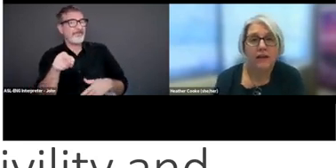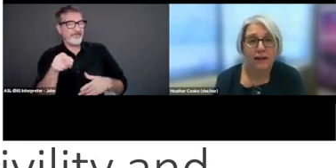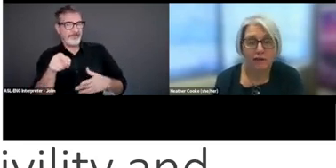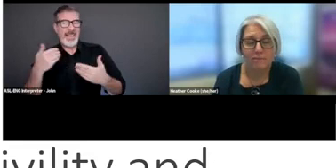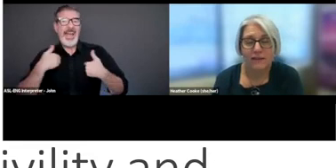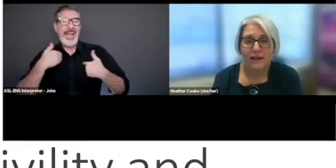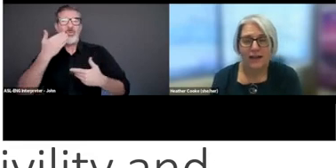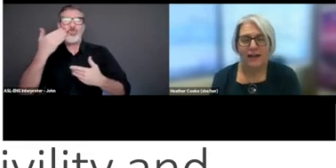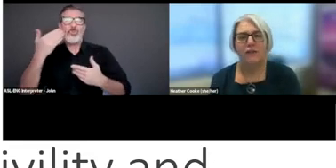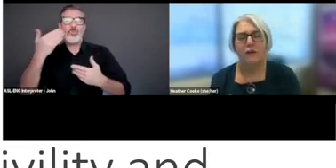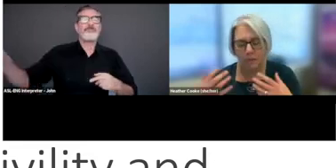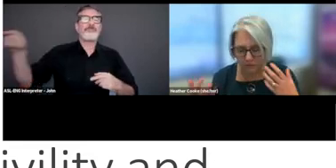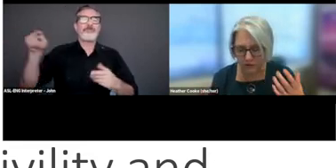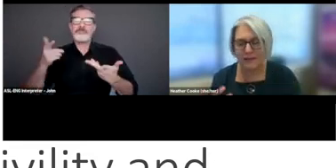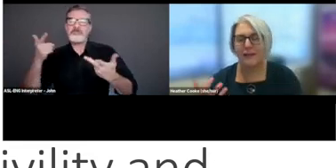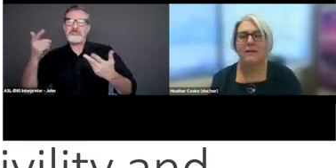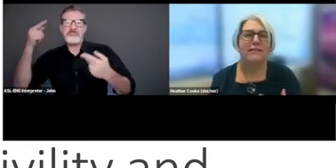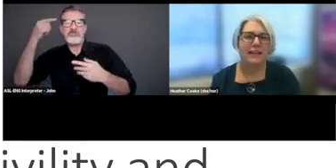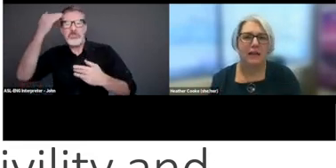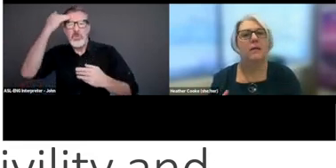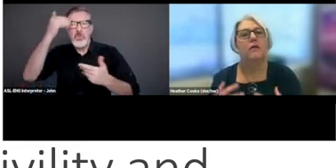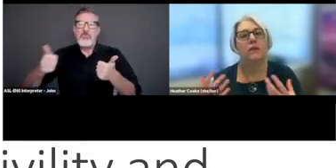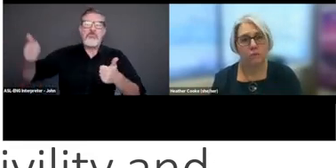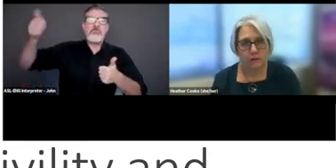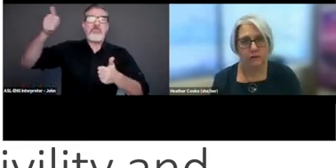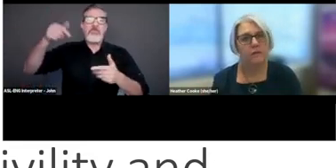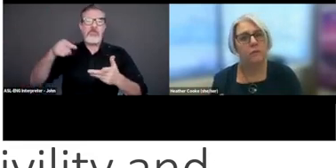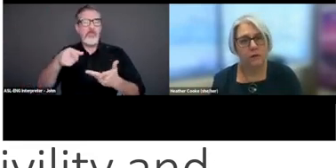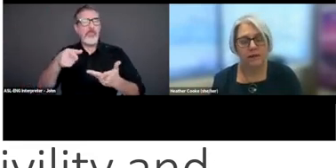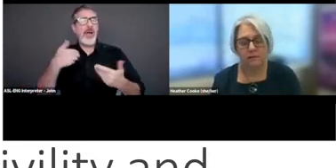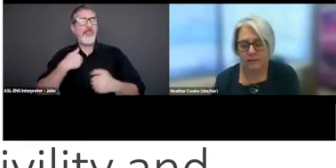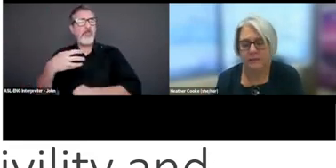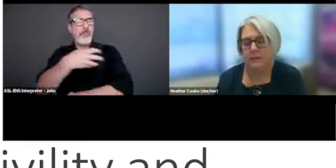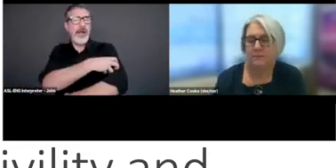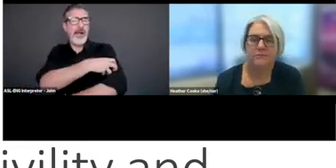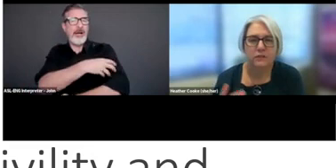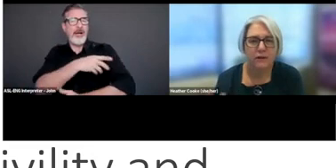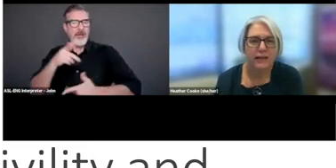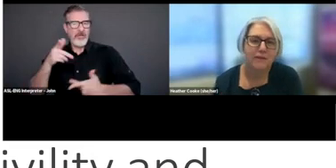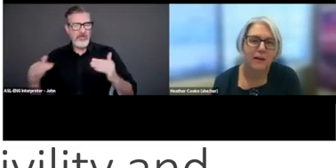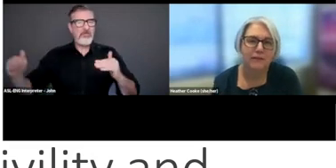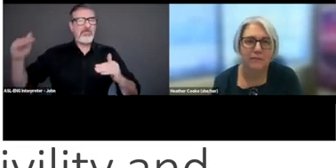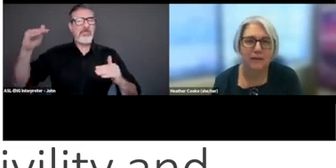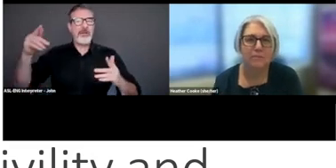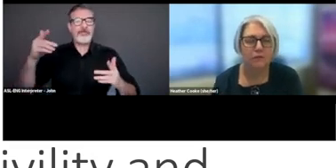started to get me thinking about these work, these workplace relationships. So when it came time to do my